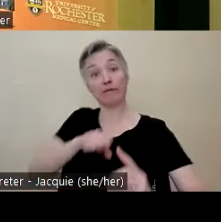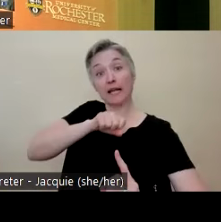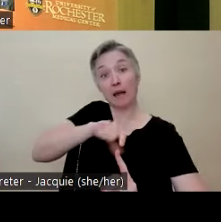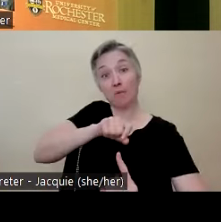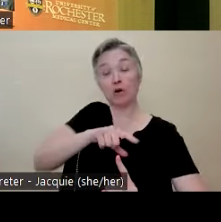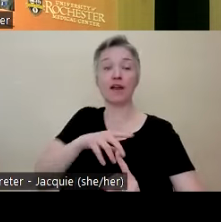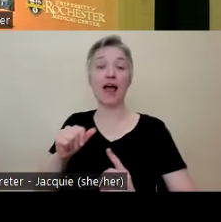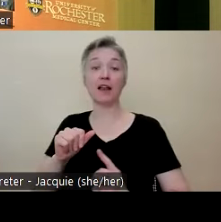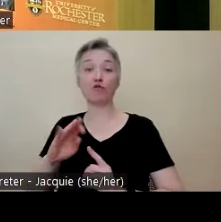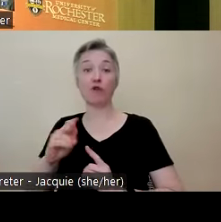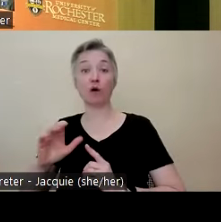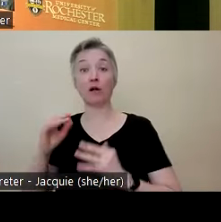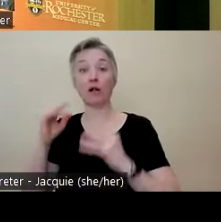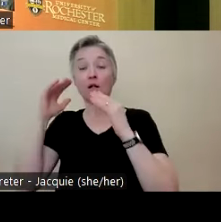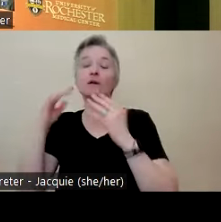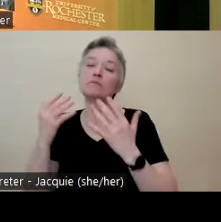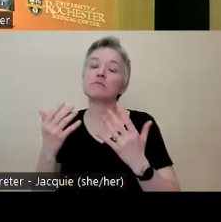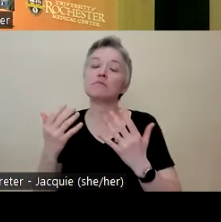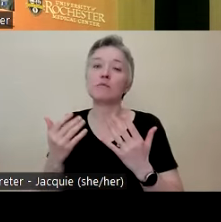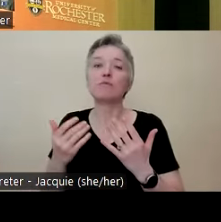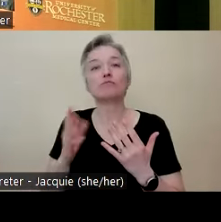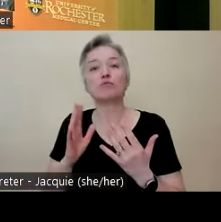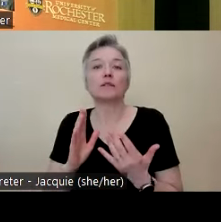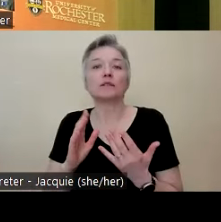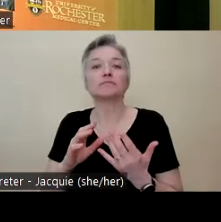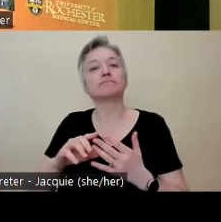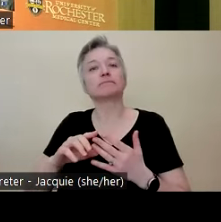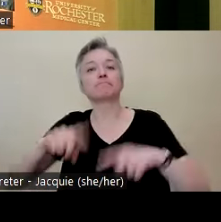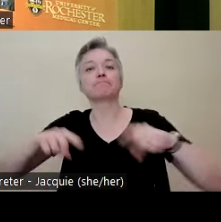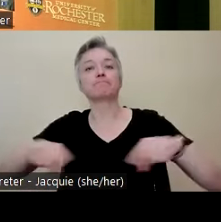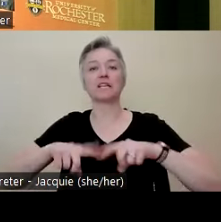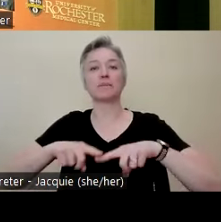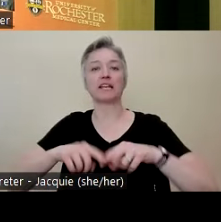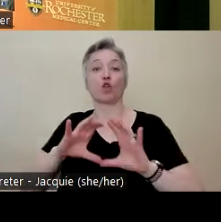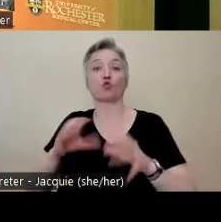depend on group characteristics as well and because of that it's important to note that